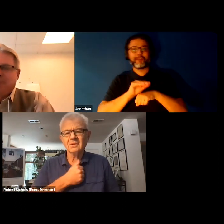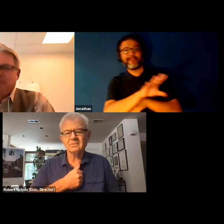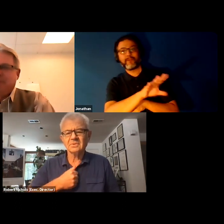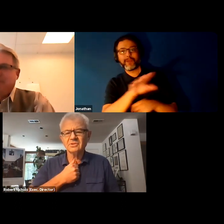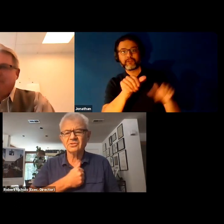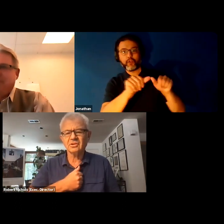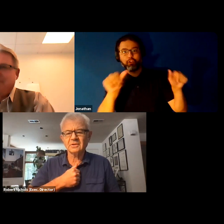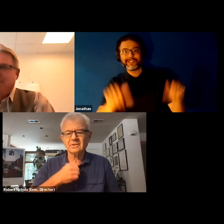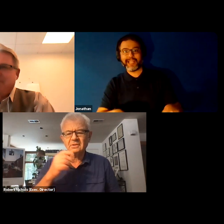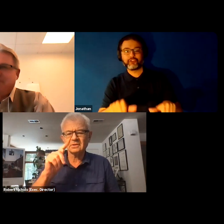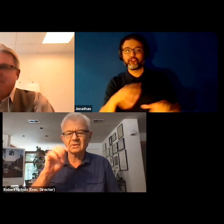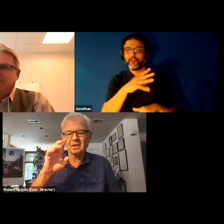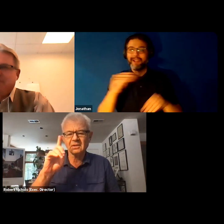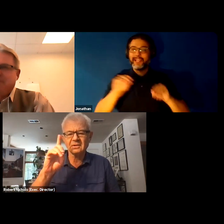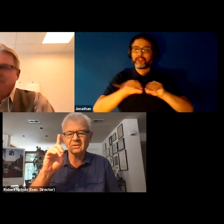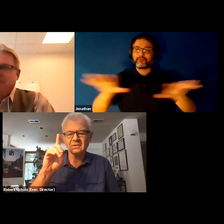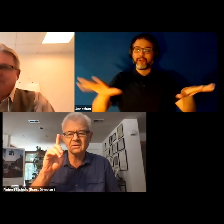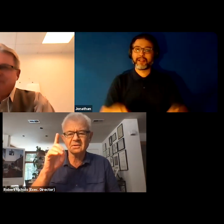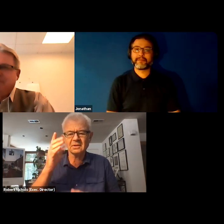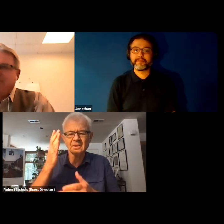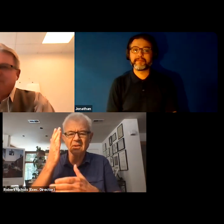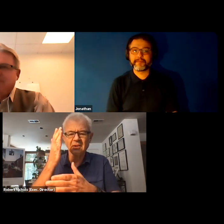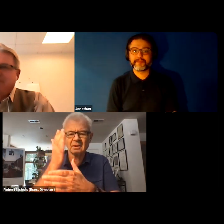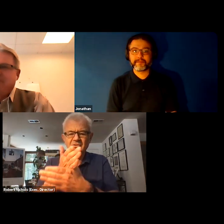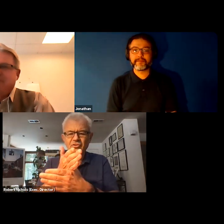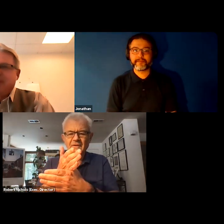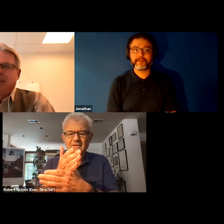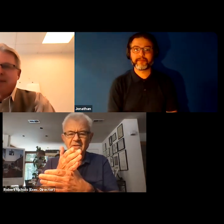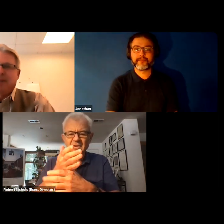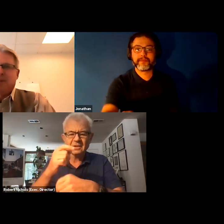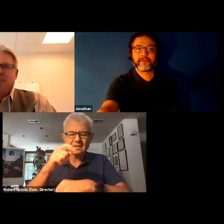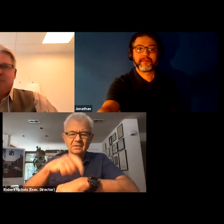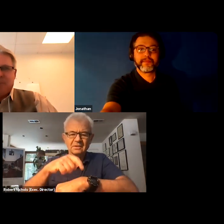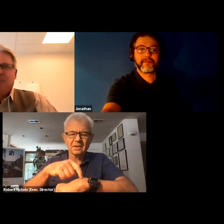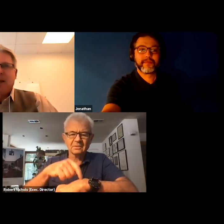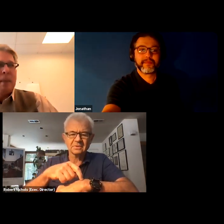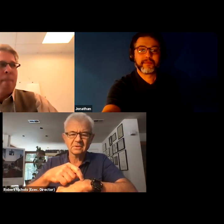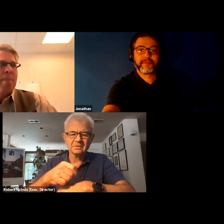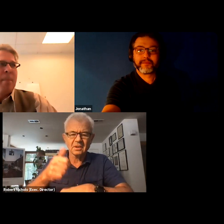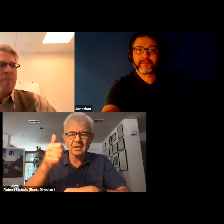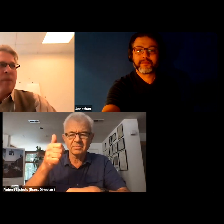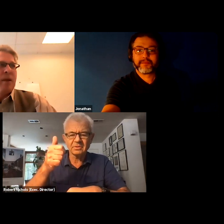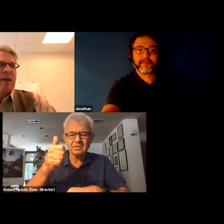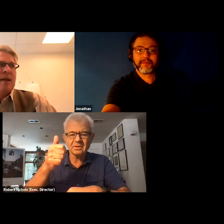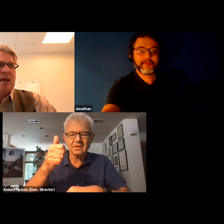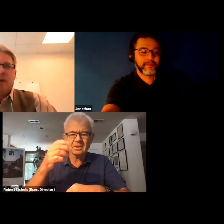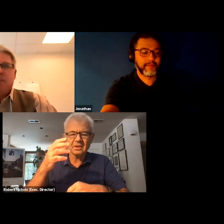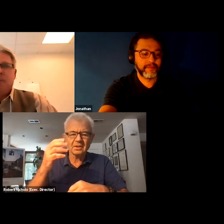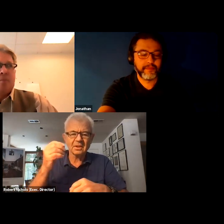Todd, I apologize. I’m gonna have to interrupt you because of time.